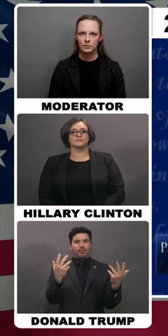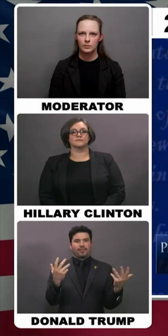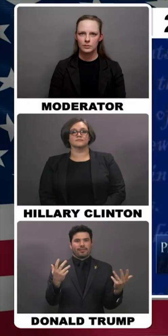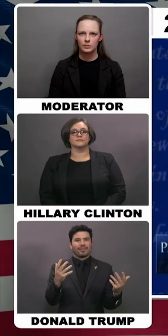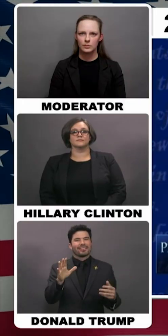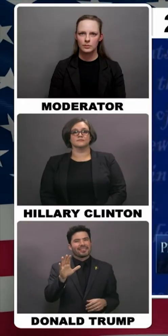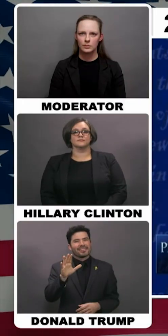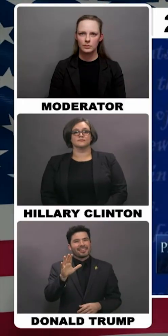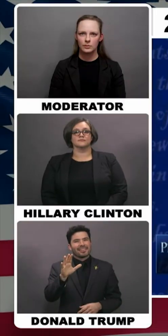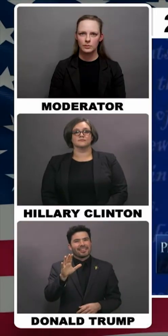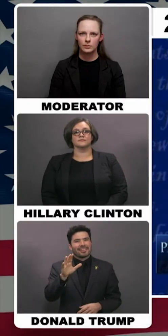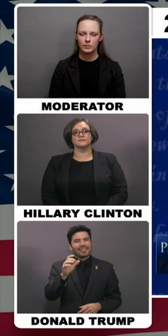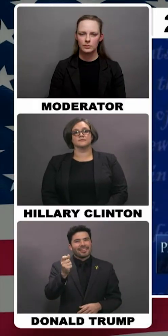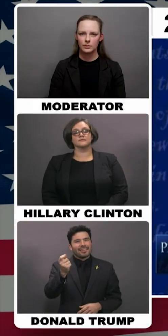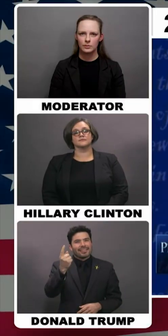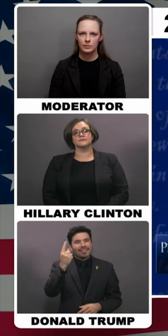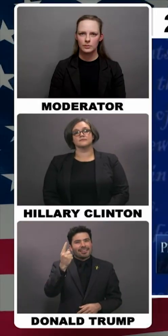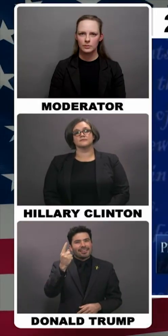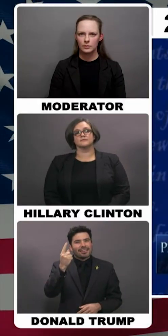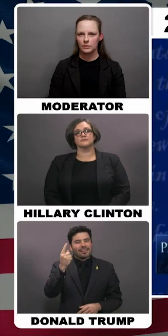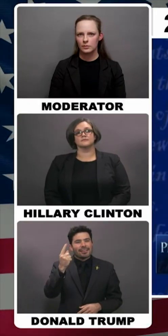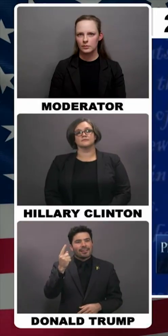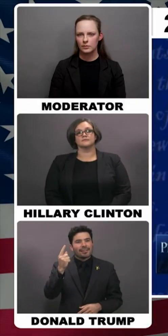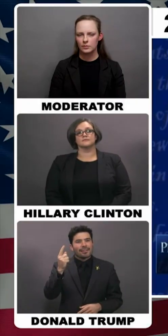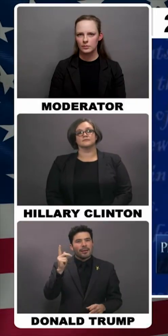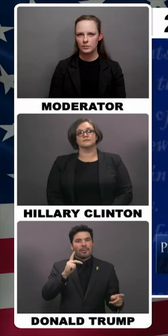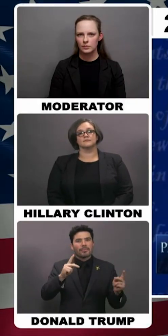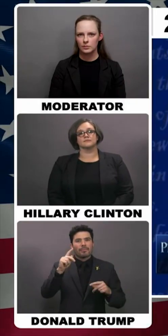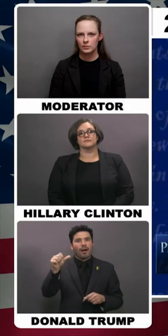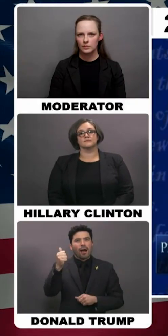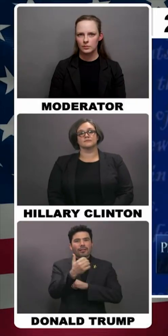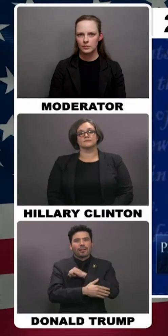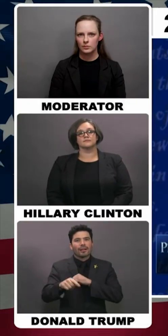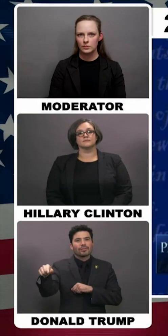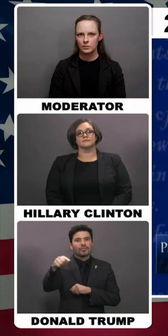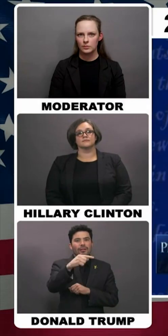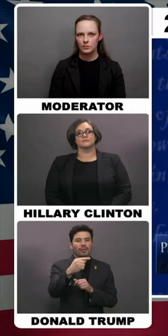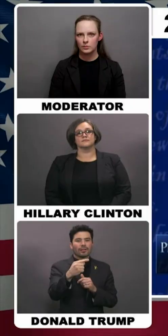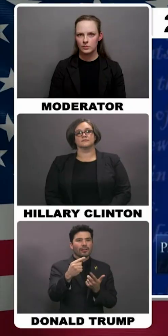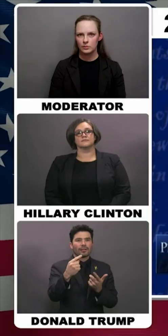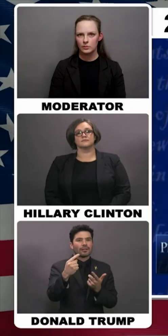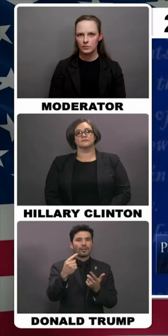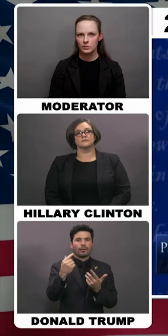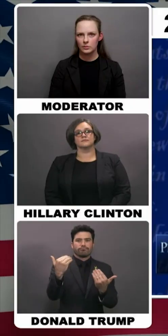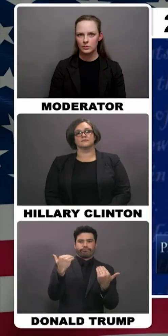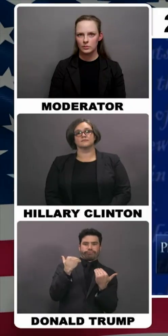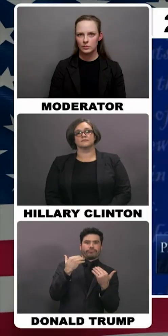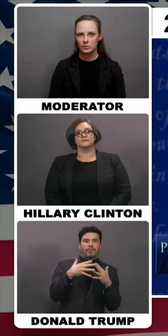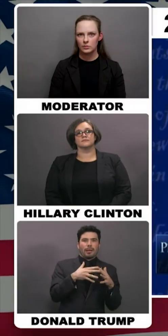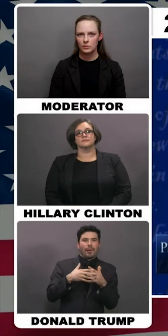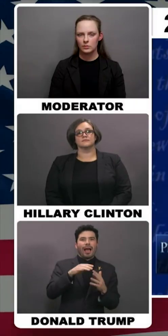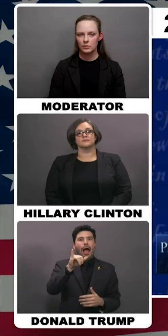that are frankly doing so well against us with isis and they look at our country and they see what's going on?